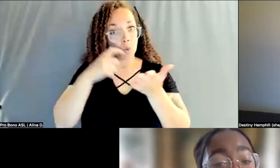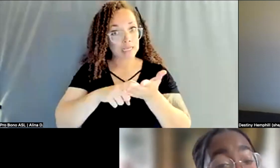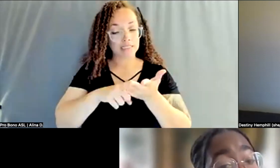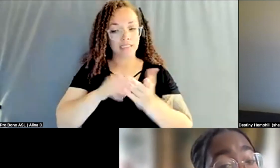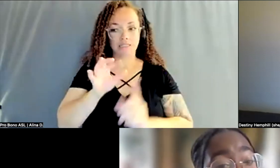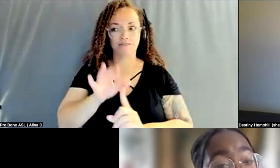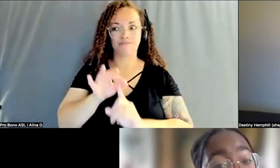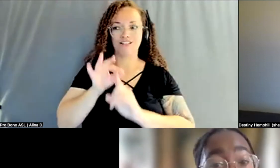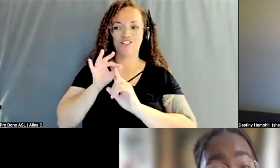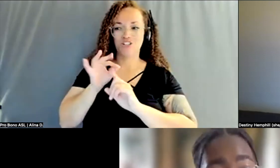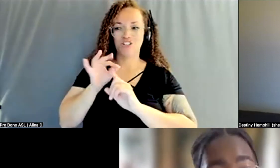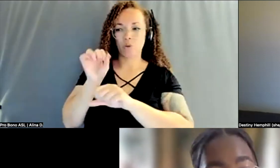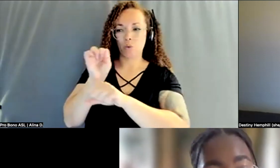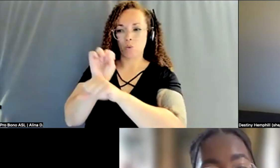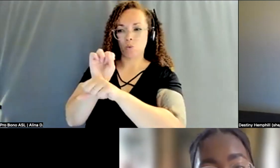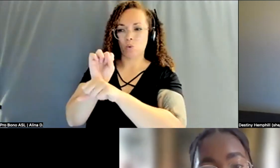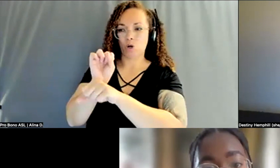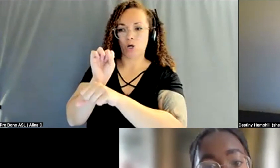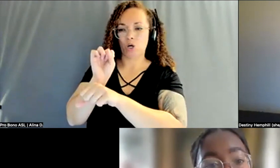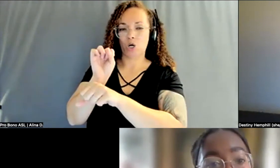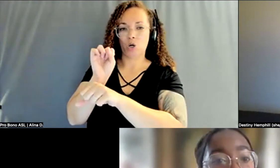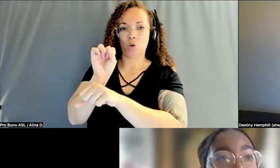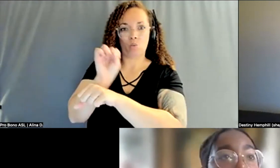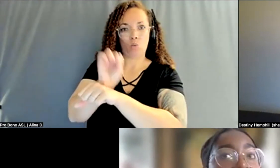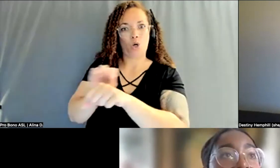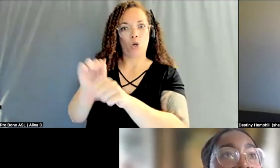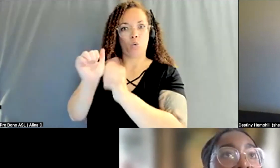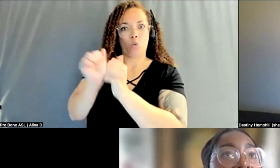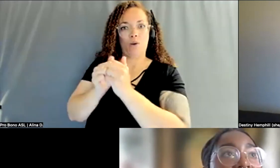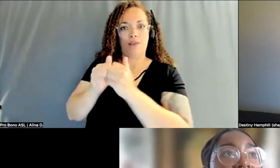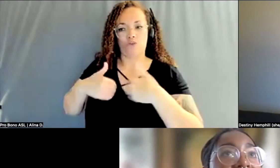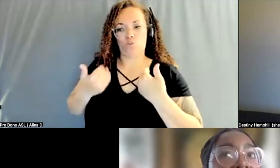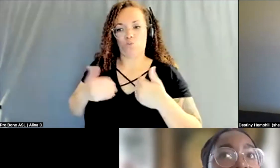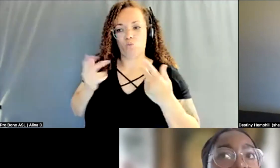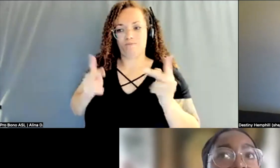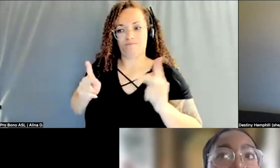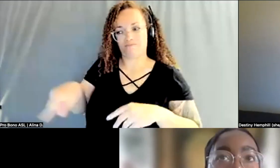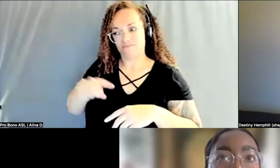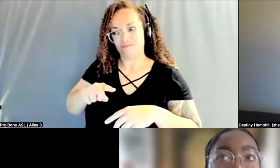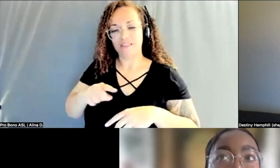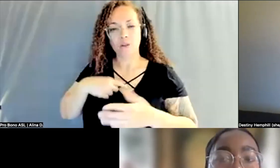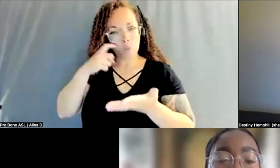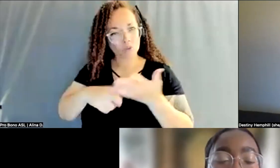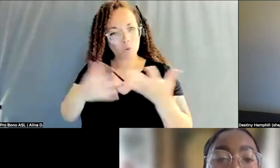are there a lot of them are really tired. Uhm, A lot of them are really it's kind of hard to…